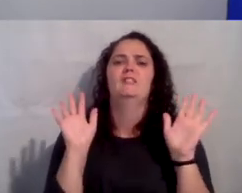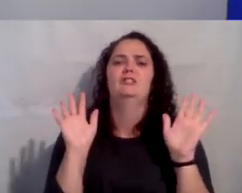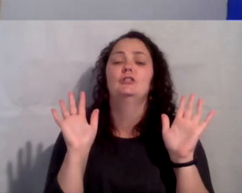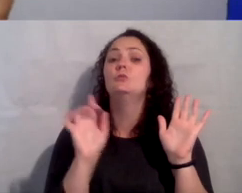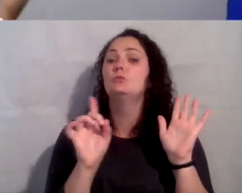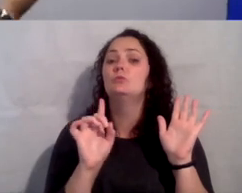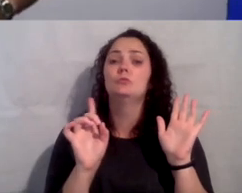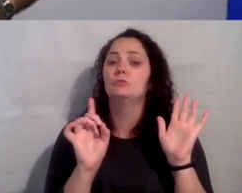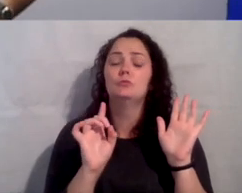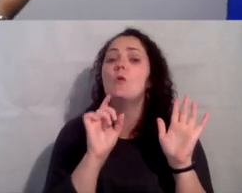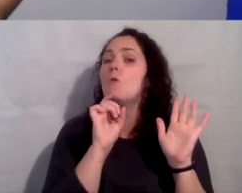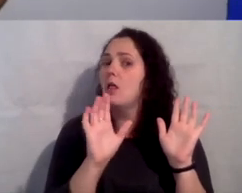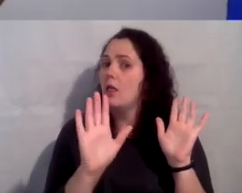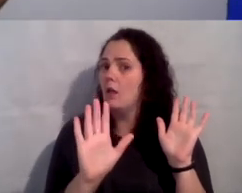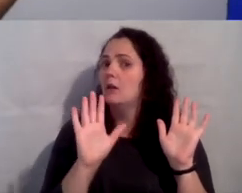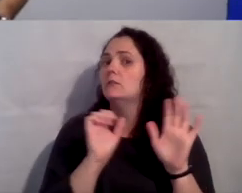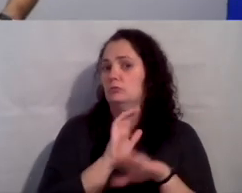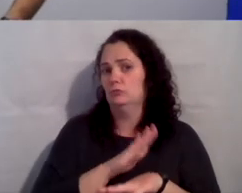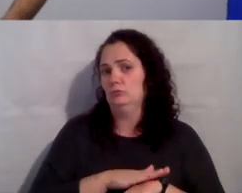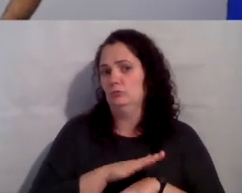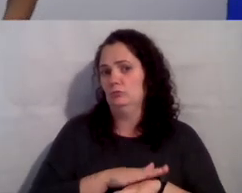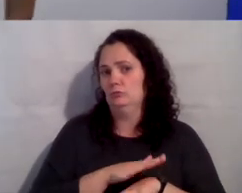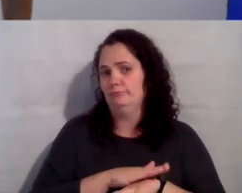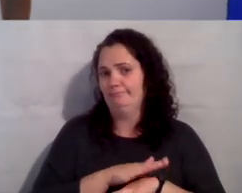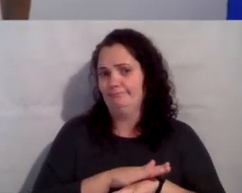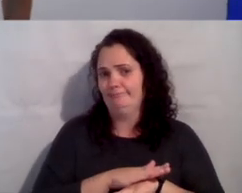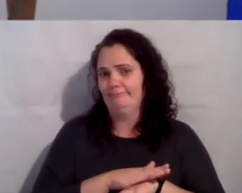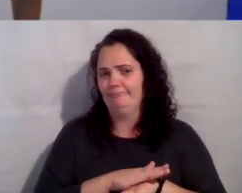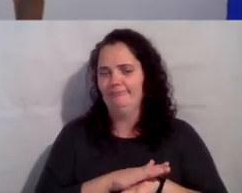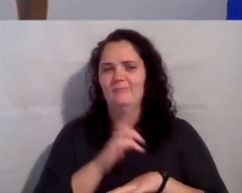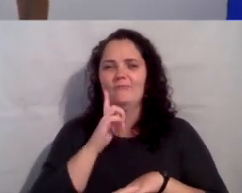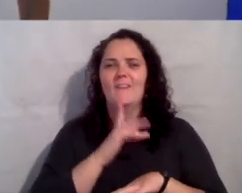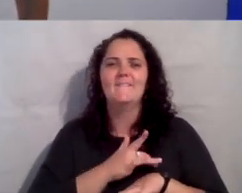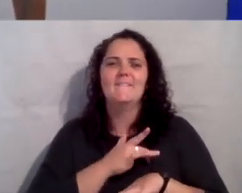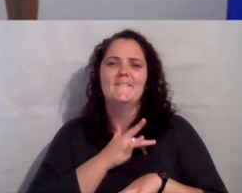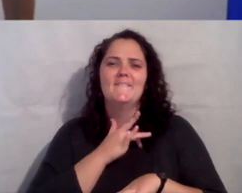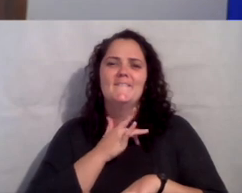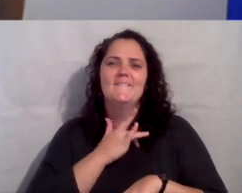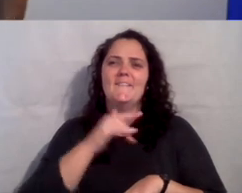Instead we're going to step back, we're going to take our time but we're going to really try to feel the contour